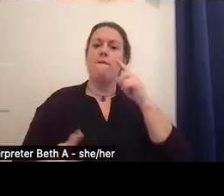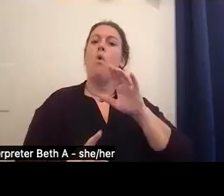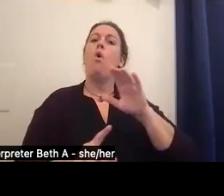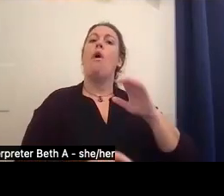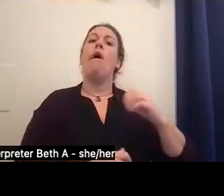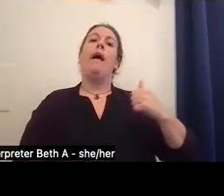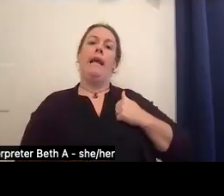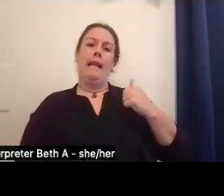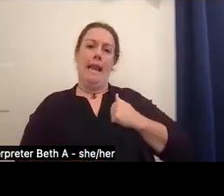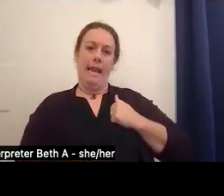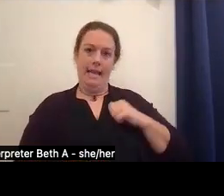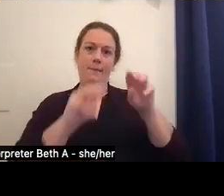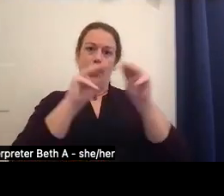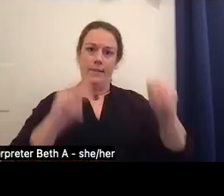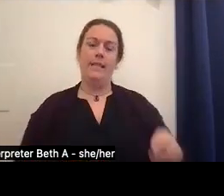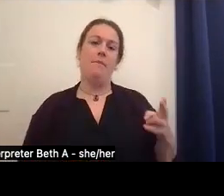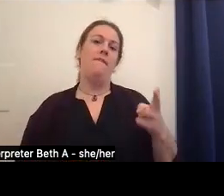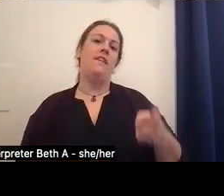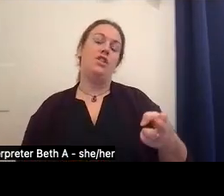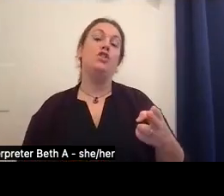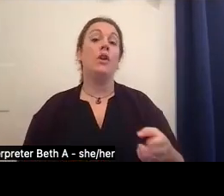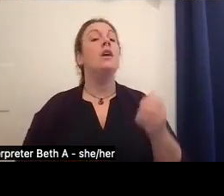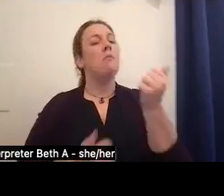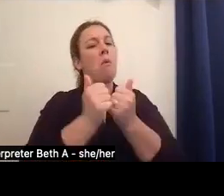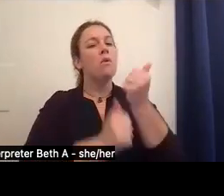in the Canadian Museum of History, some parts of it at the American phil- Philosophical Society,